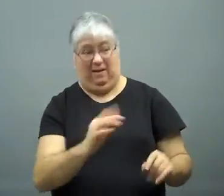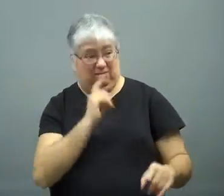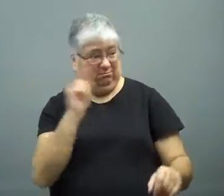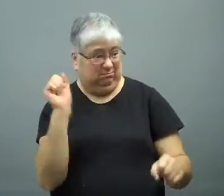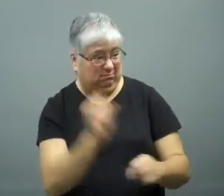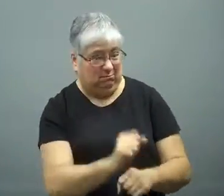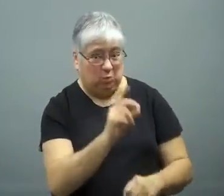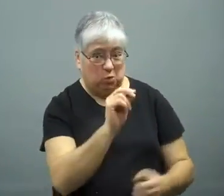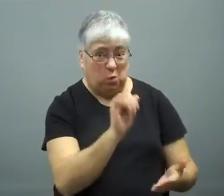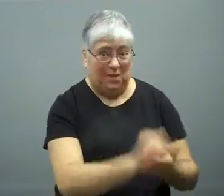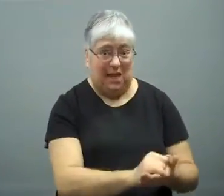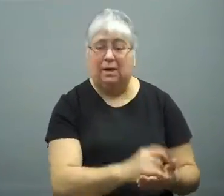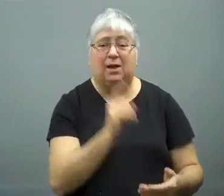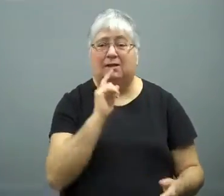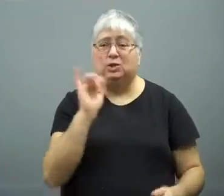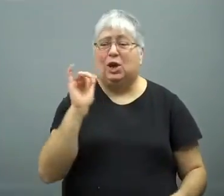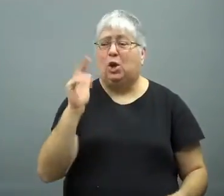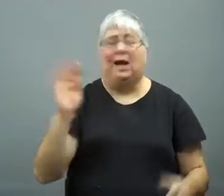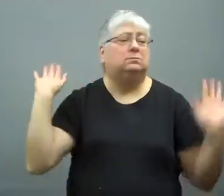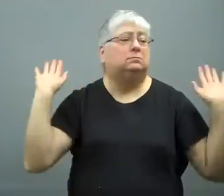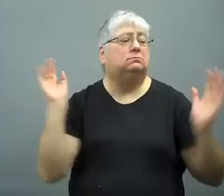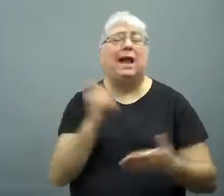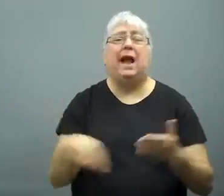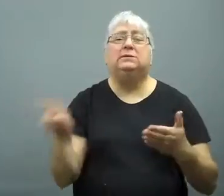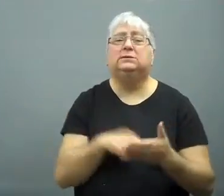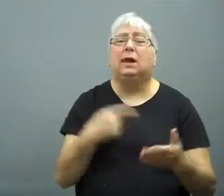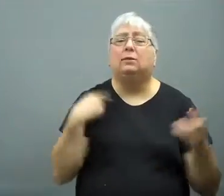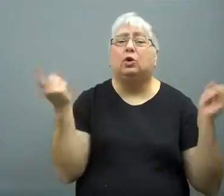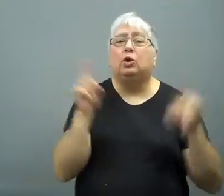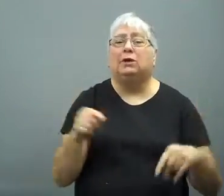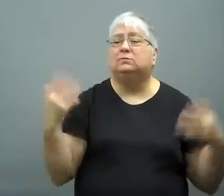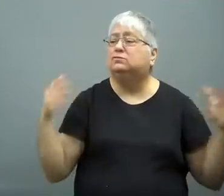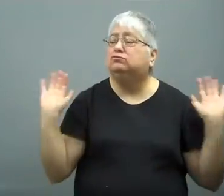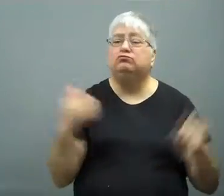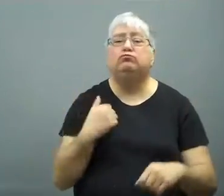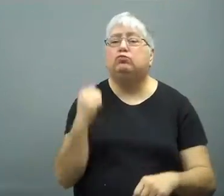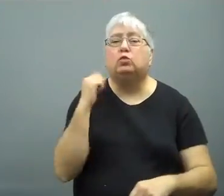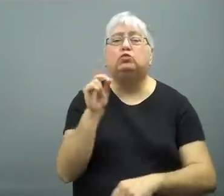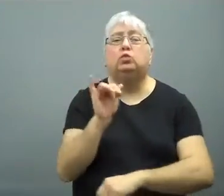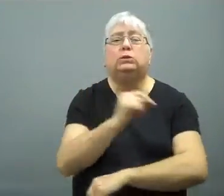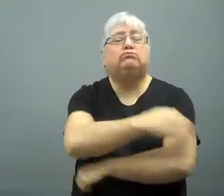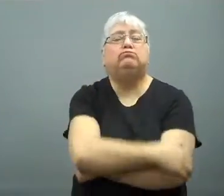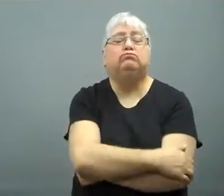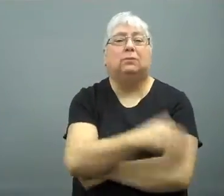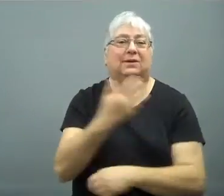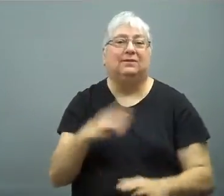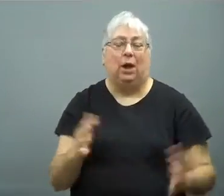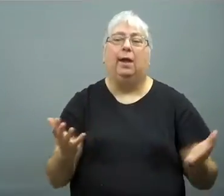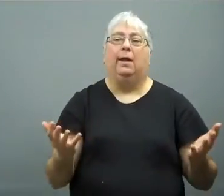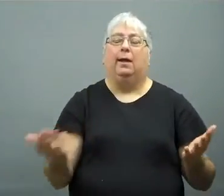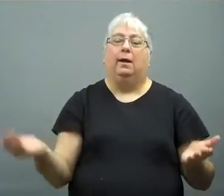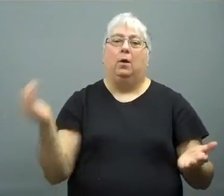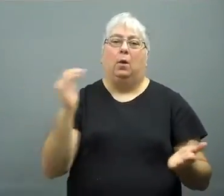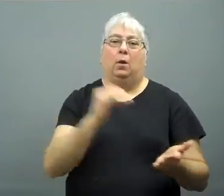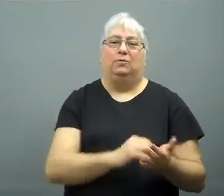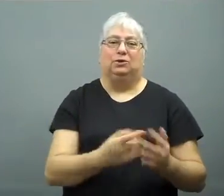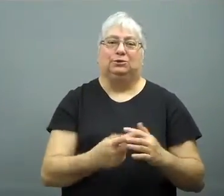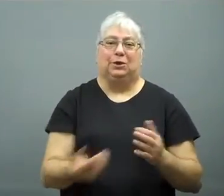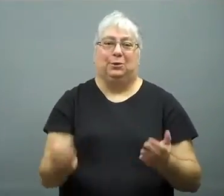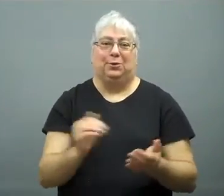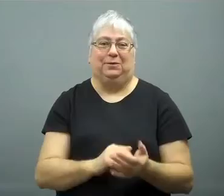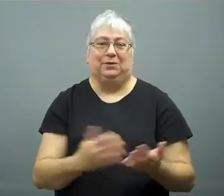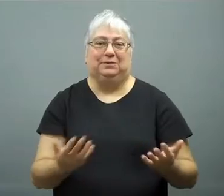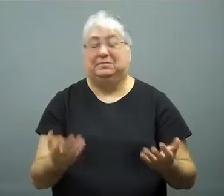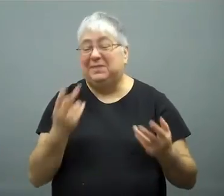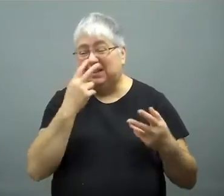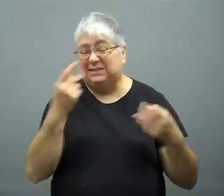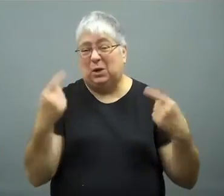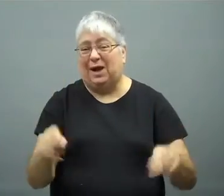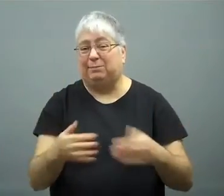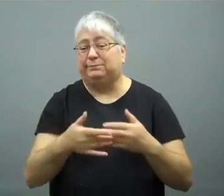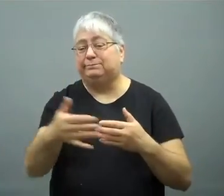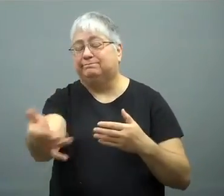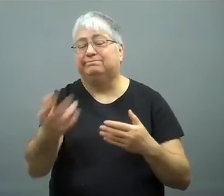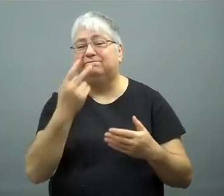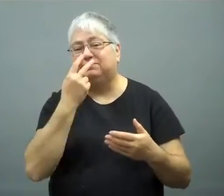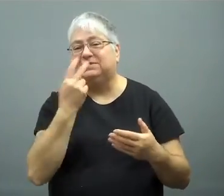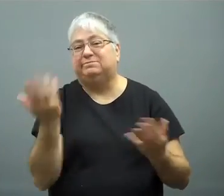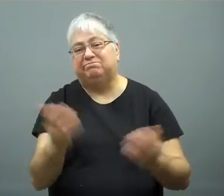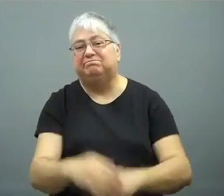If it does, then Iran will declare the whole agreement null and void,